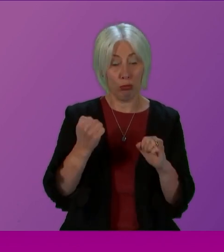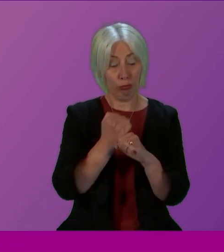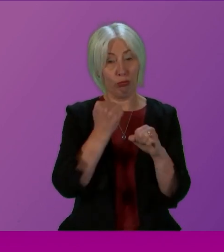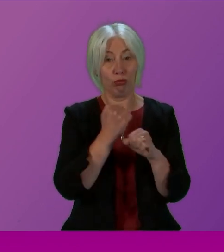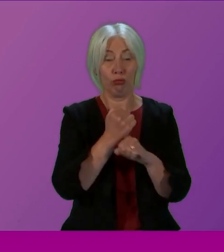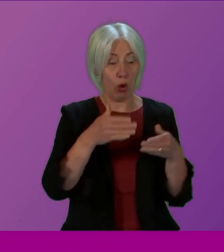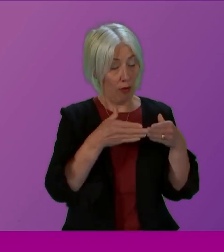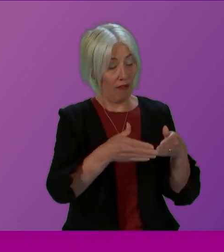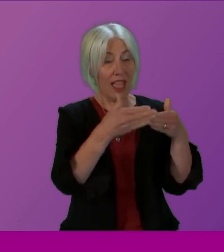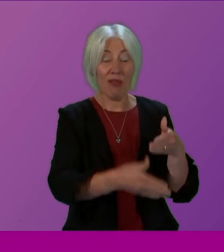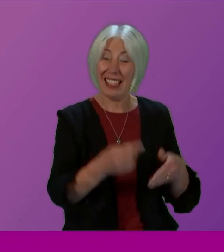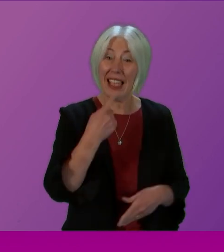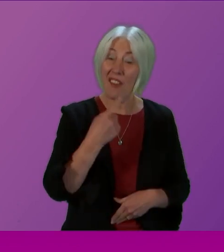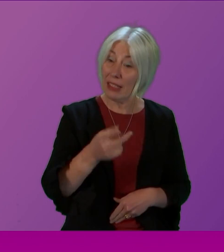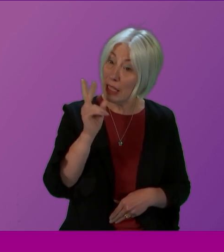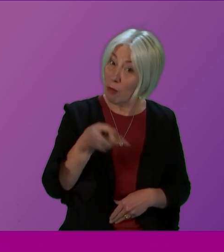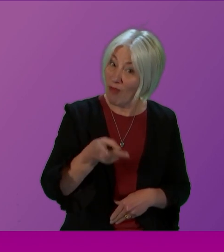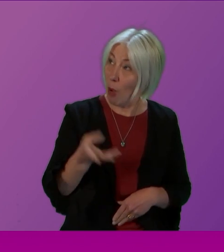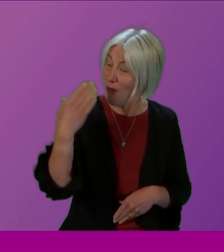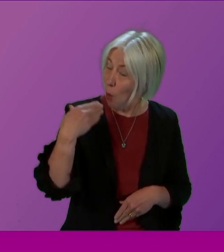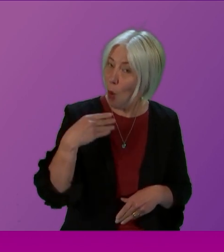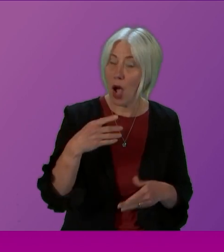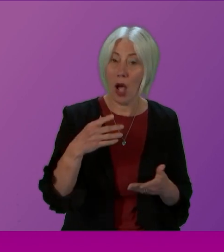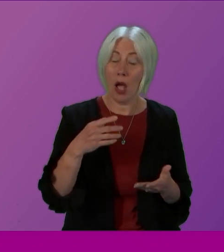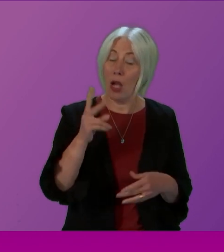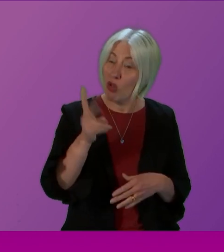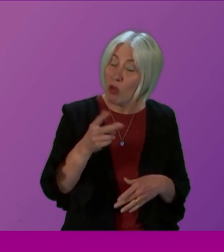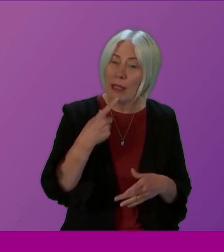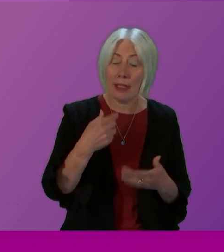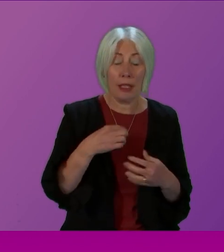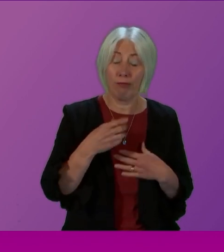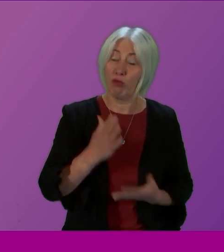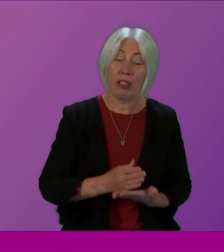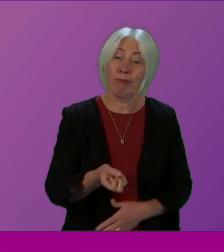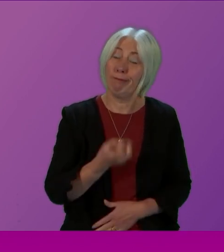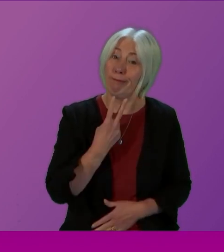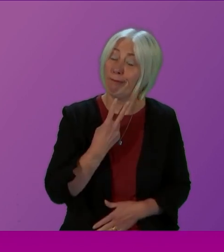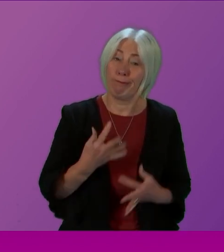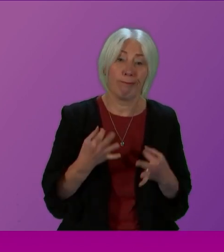I have said many times, and I say again, that we deeply regret the delays to the completion